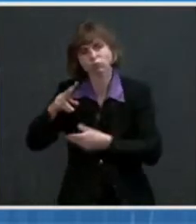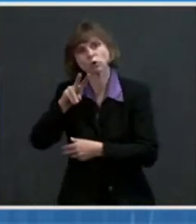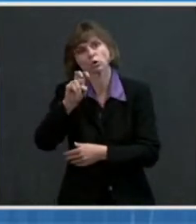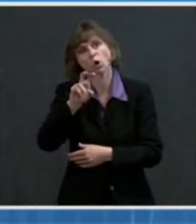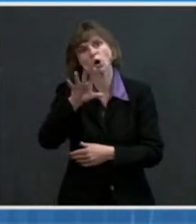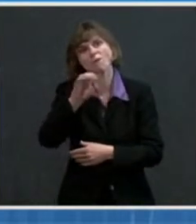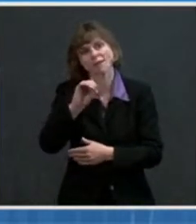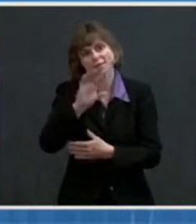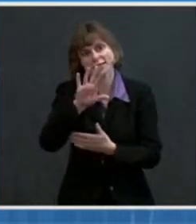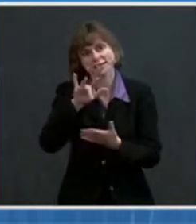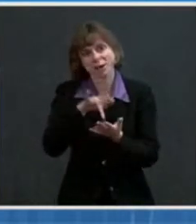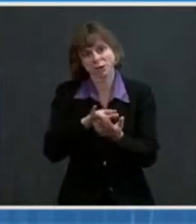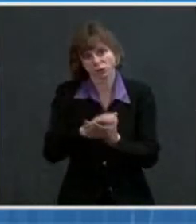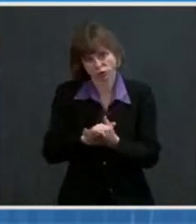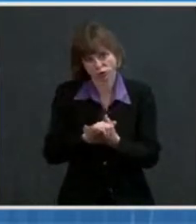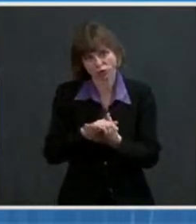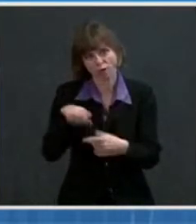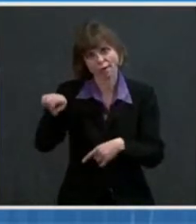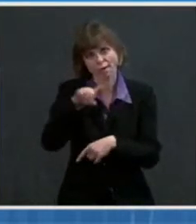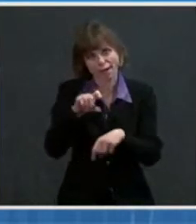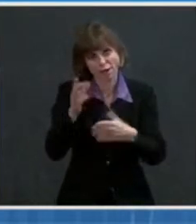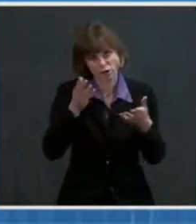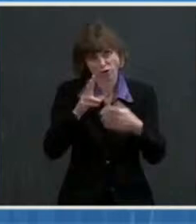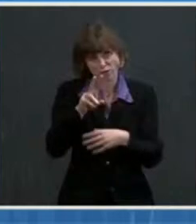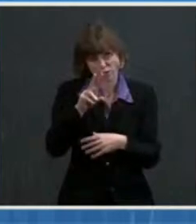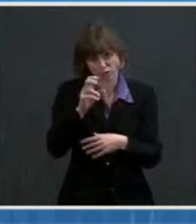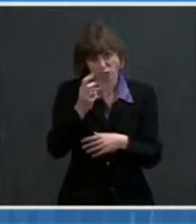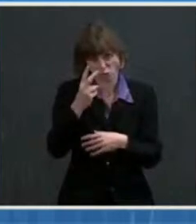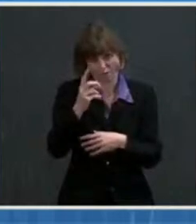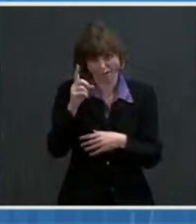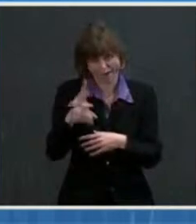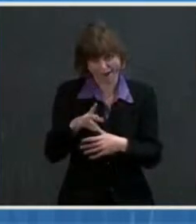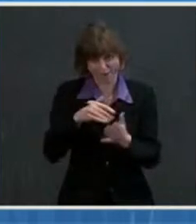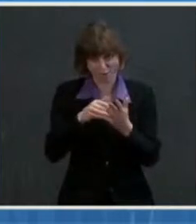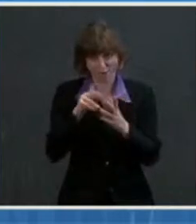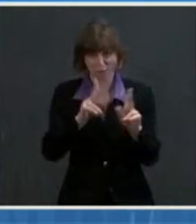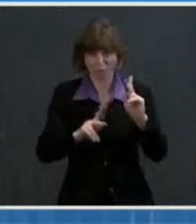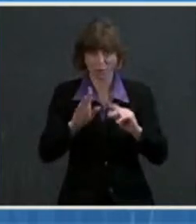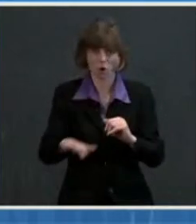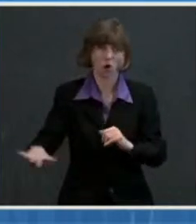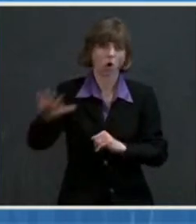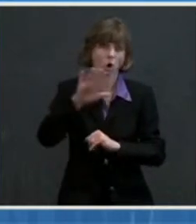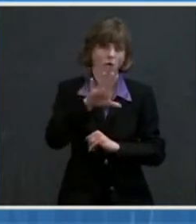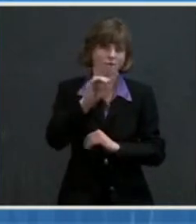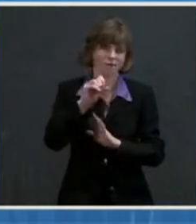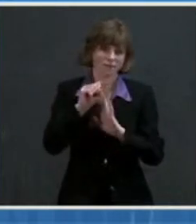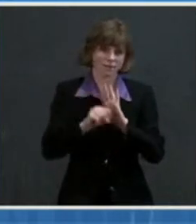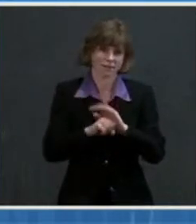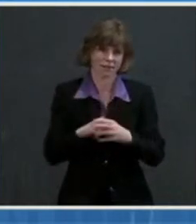OVER THE PAST THREE WEEKS WE HAVE BEEN BOARDING THE FIRST 250